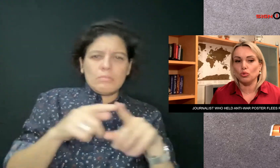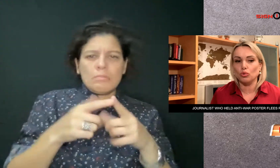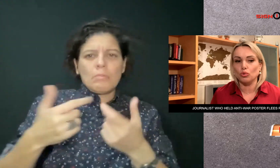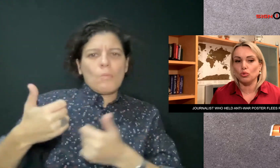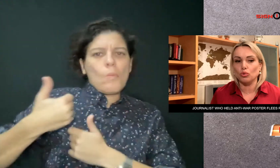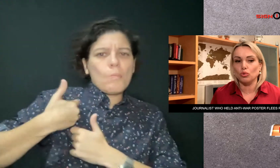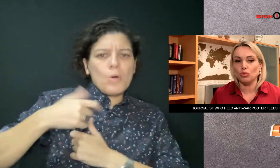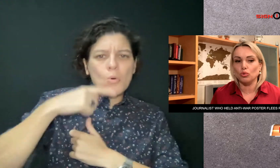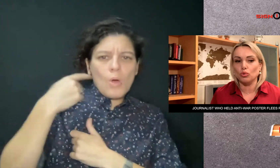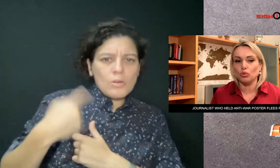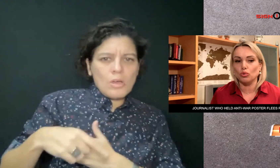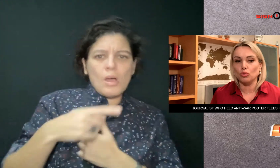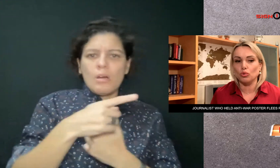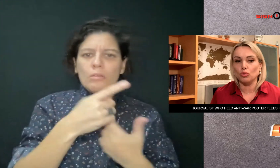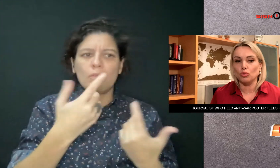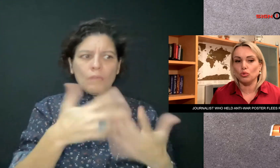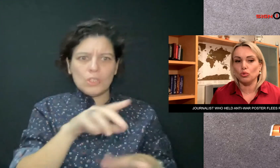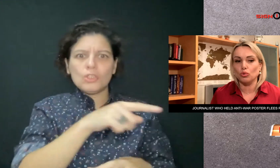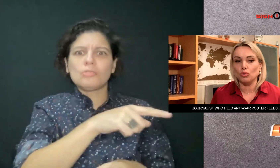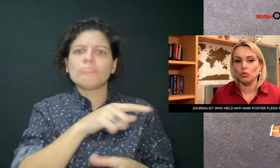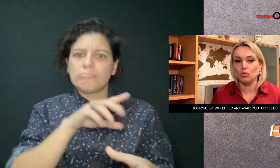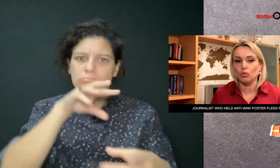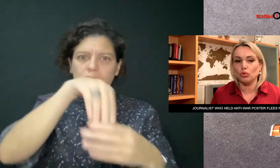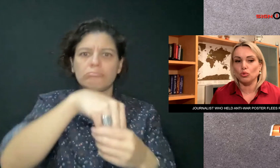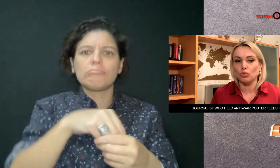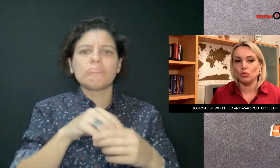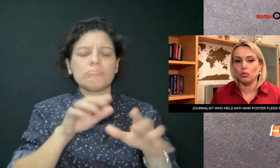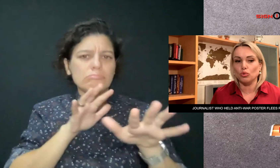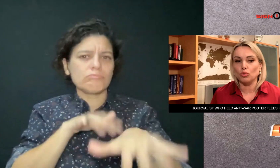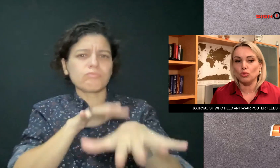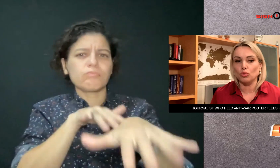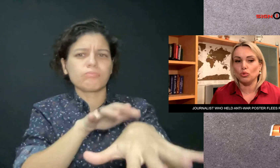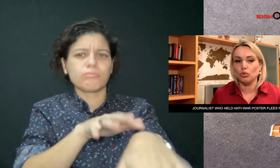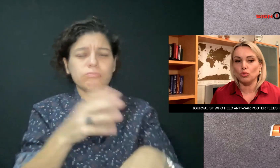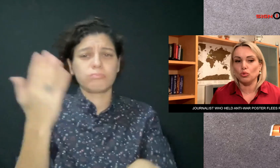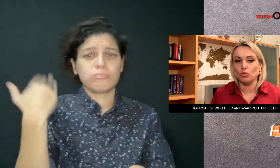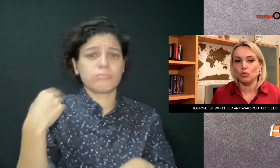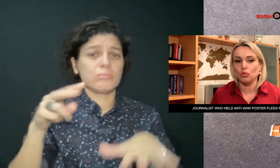she was charged with disseminating false information about the Russian military